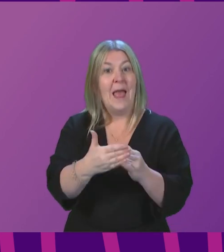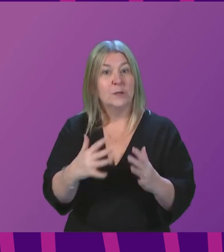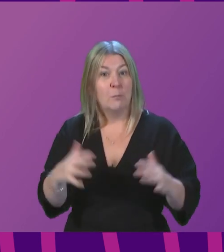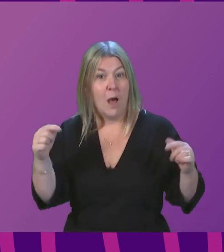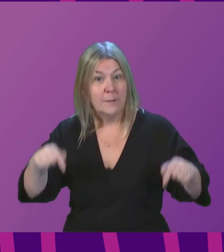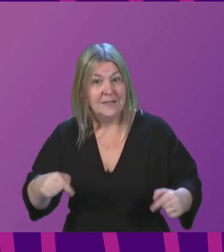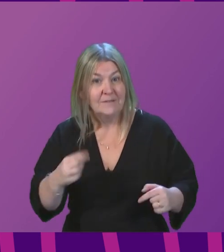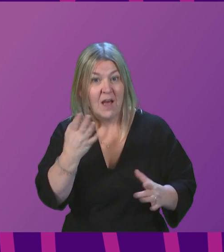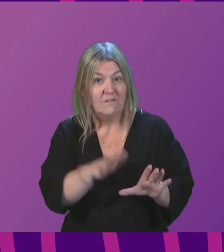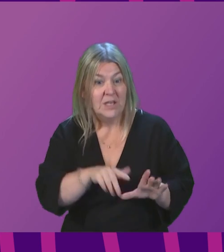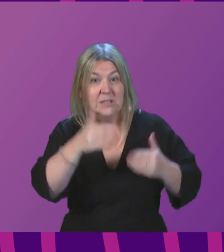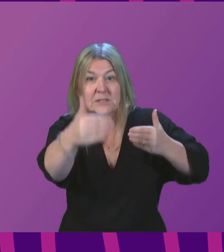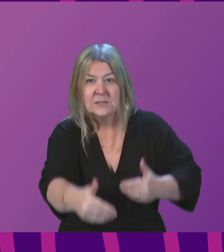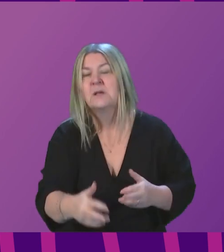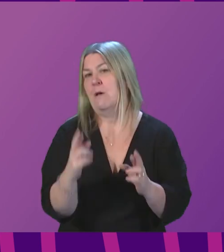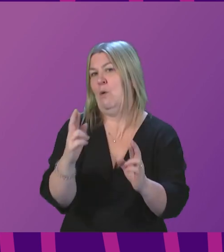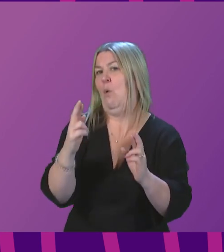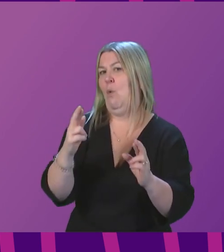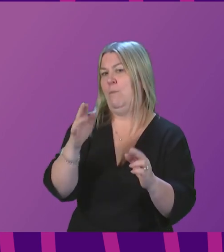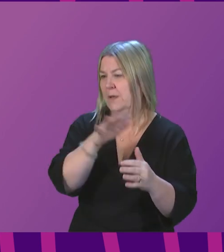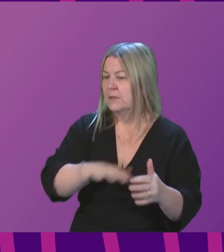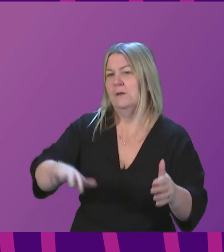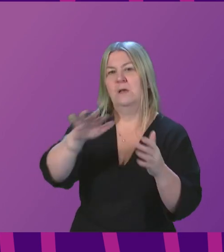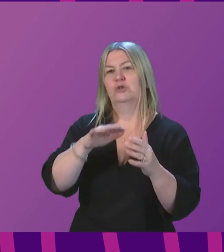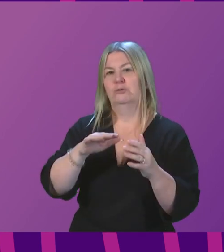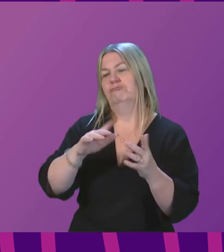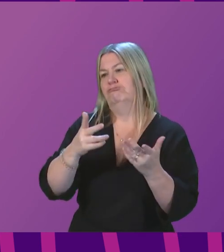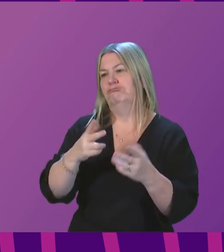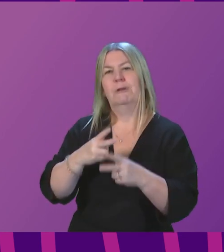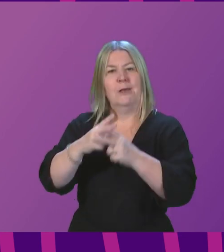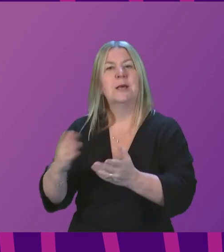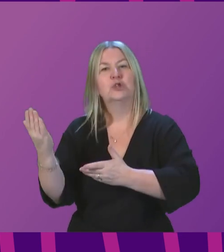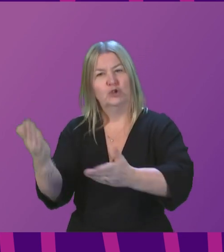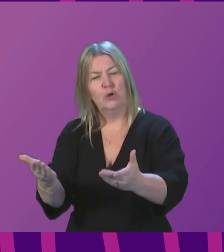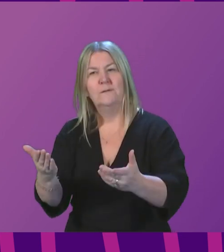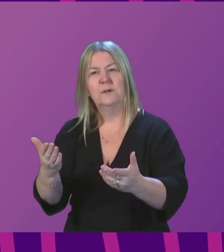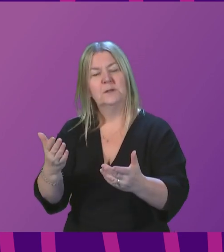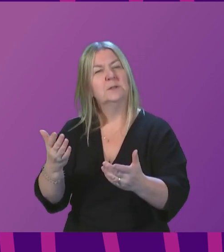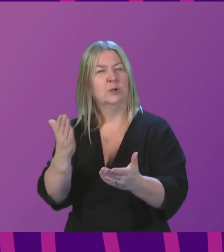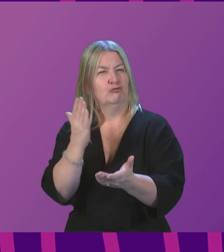sector reform that future generations will look back on as fondly as we look on the establishment